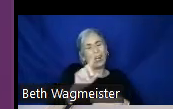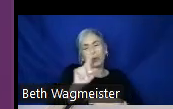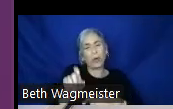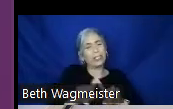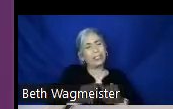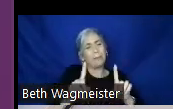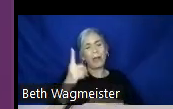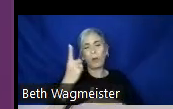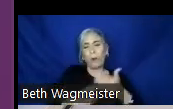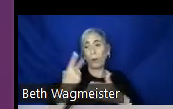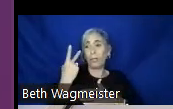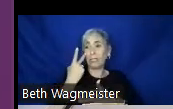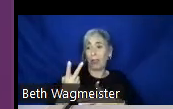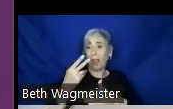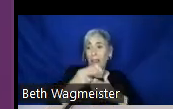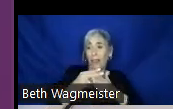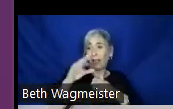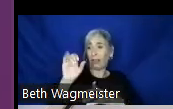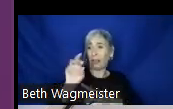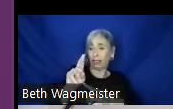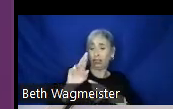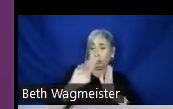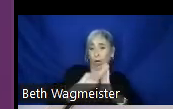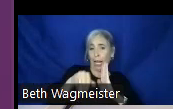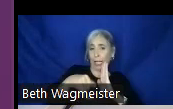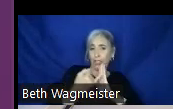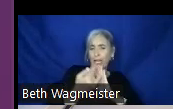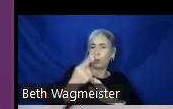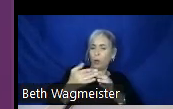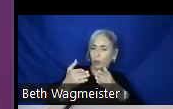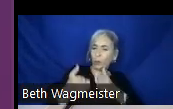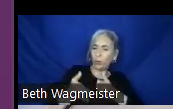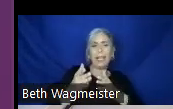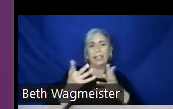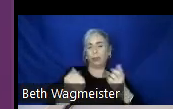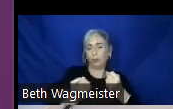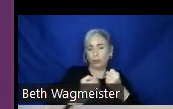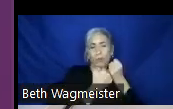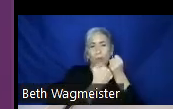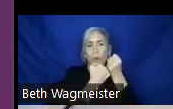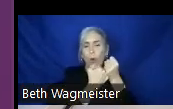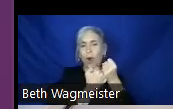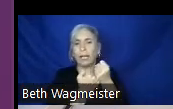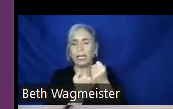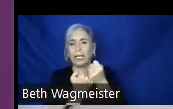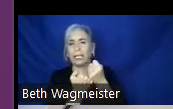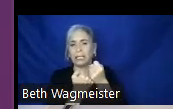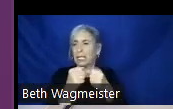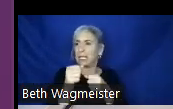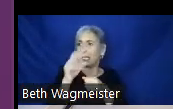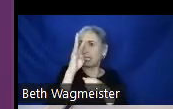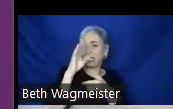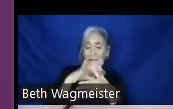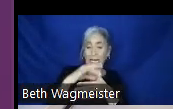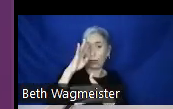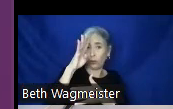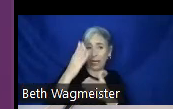saw in the cluster project is one way of kind of supporting content creators the automation is